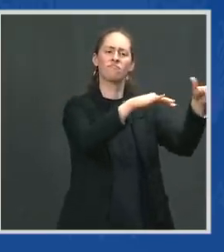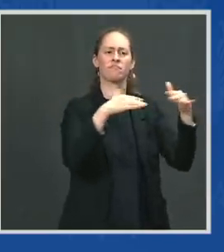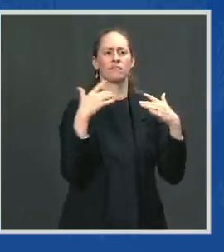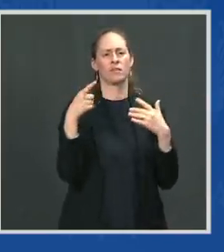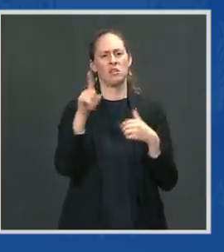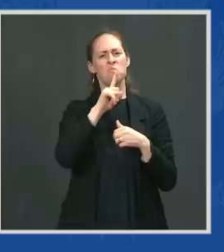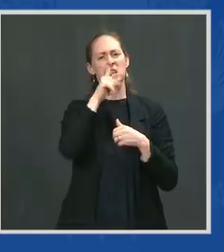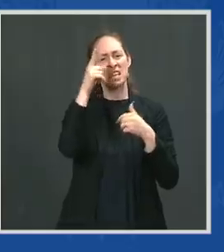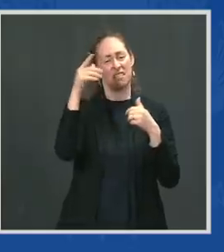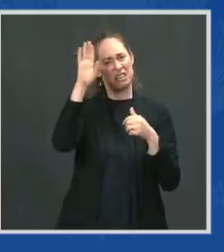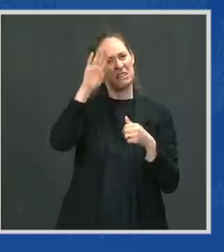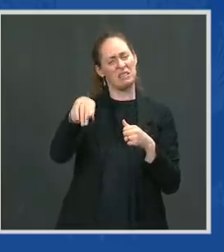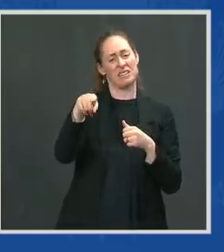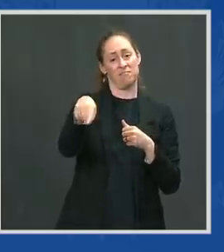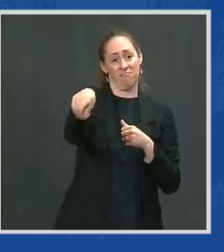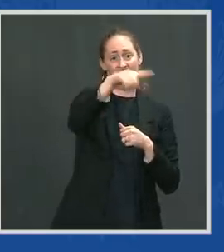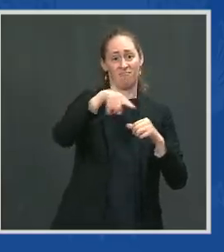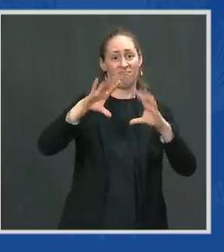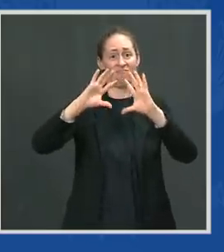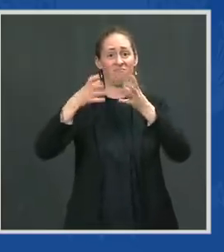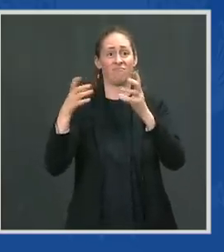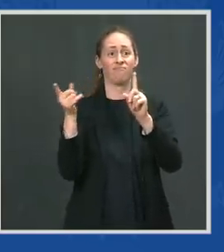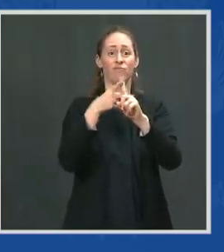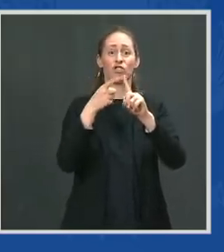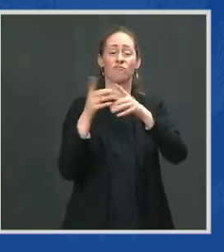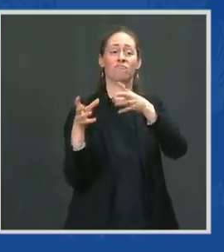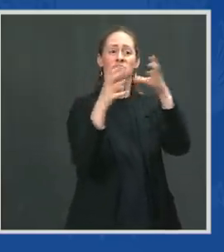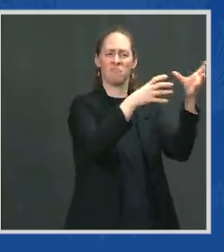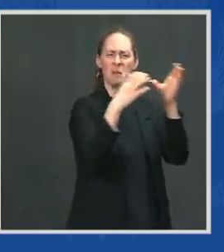And they have the thanks of a grateful nation.